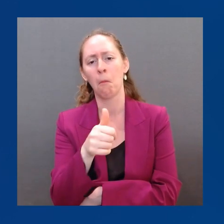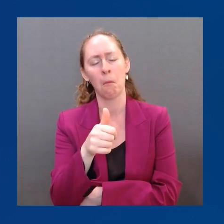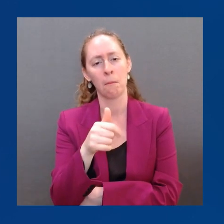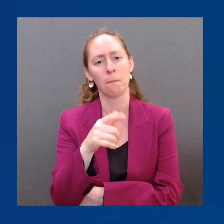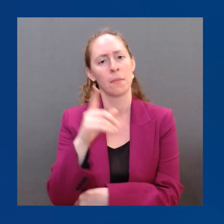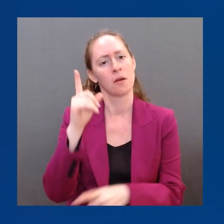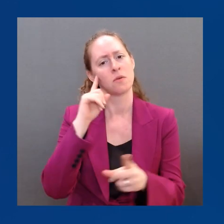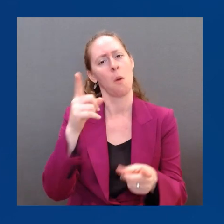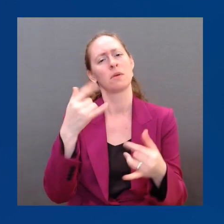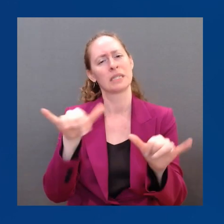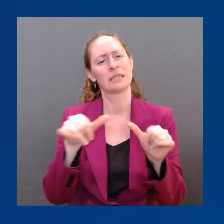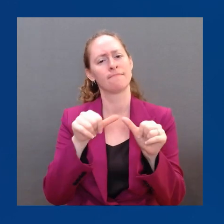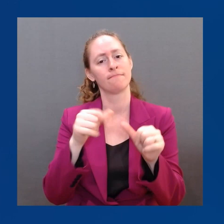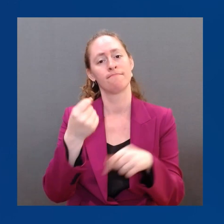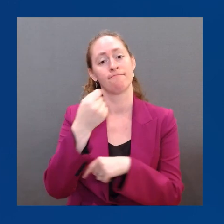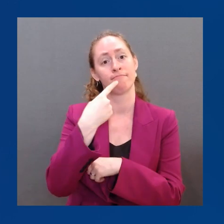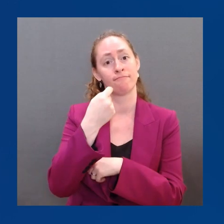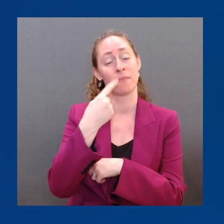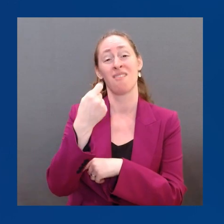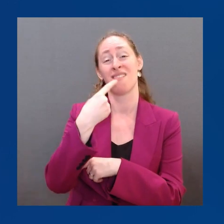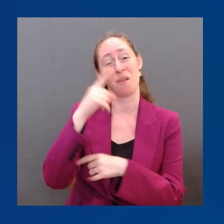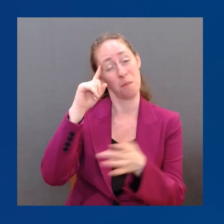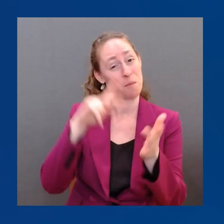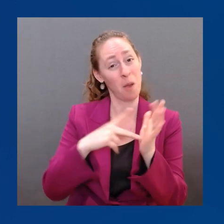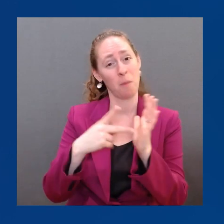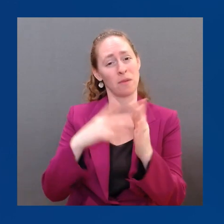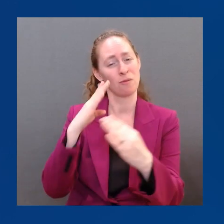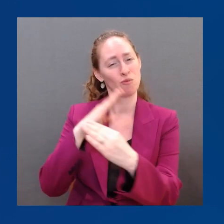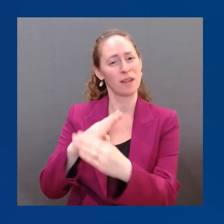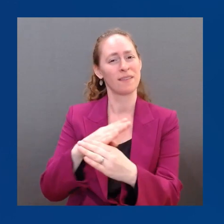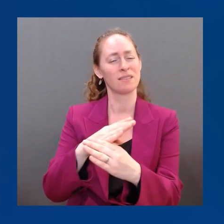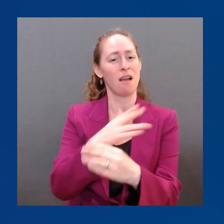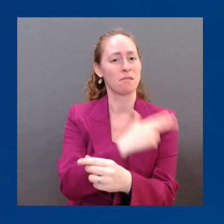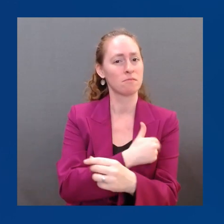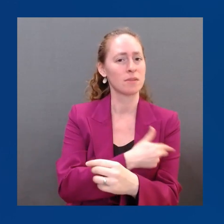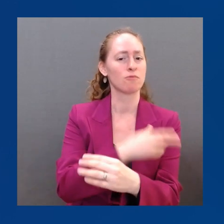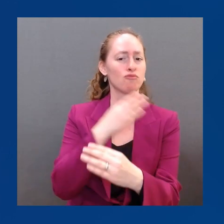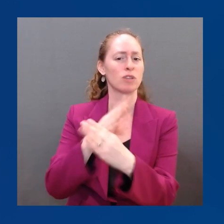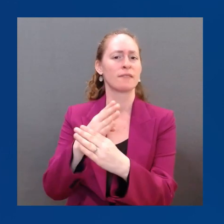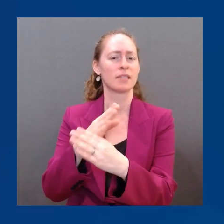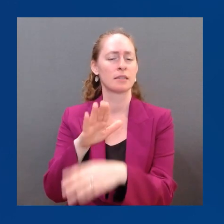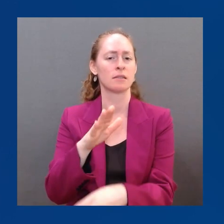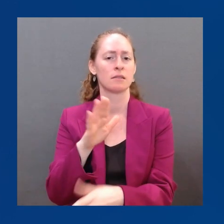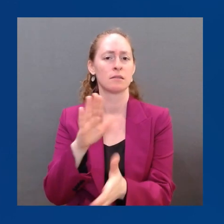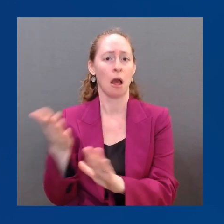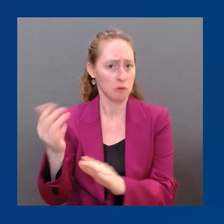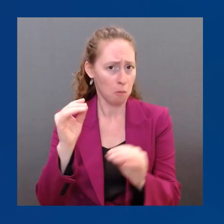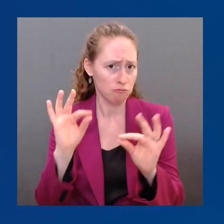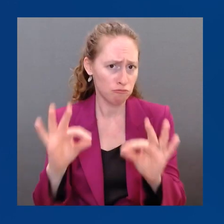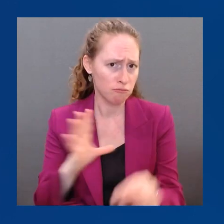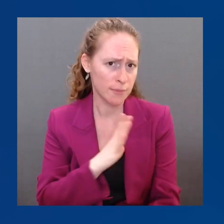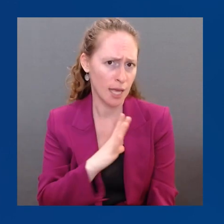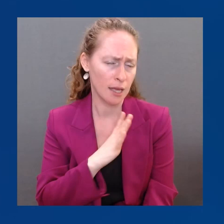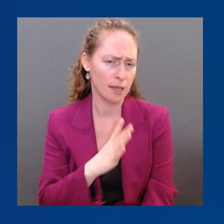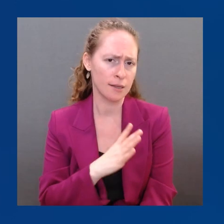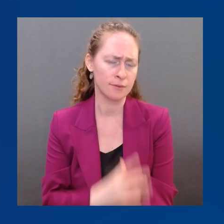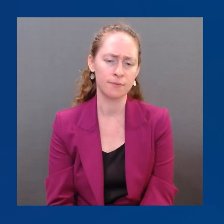it is doing that incredibly well. So the rebound issue is something we're looking at very carefully. But I think that --